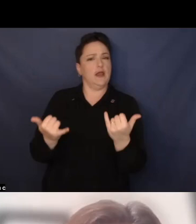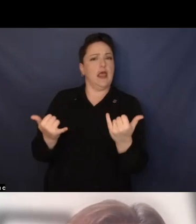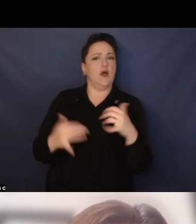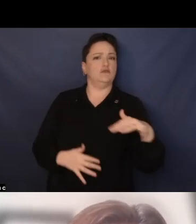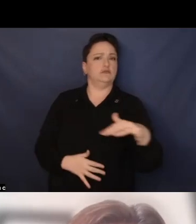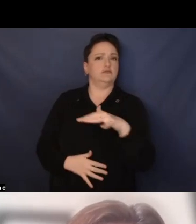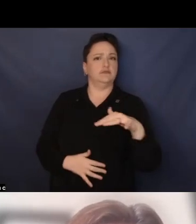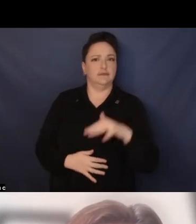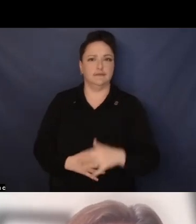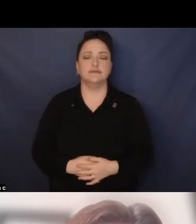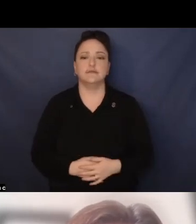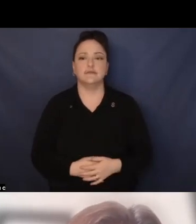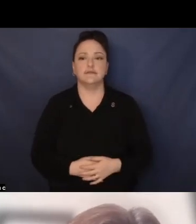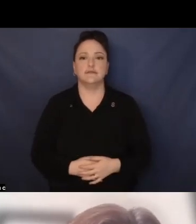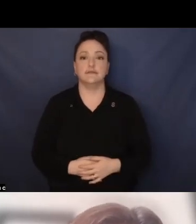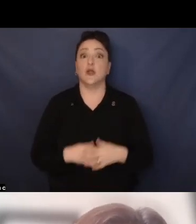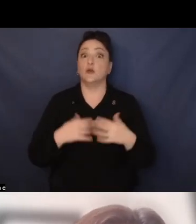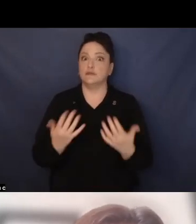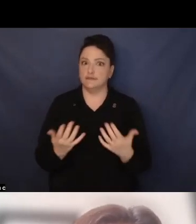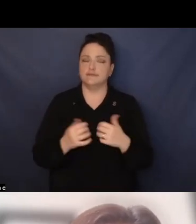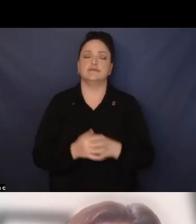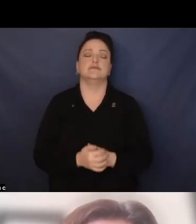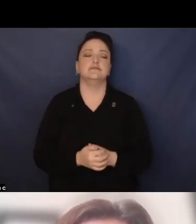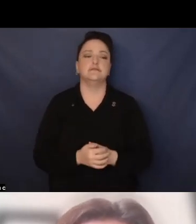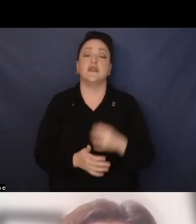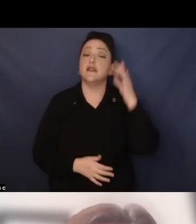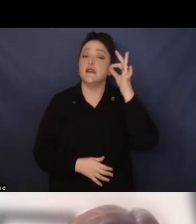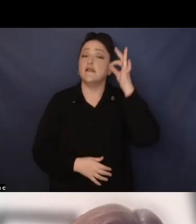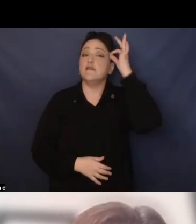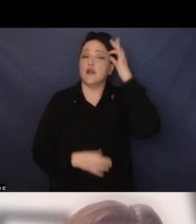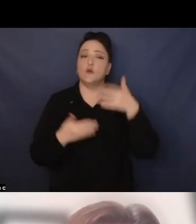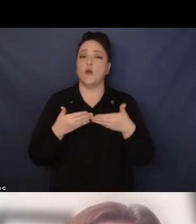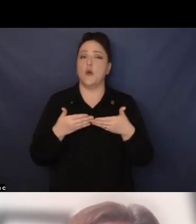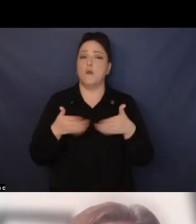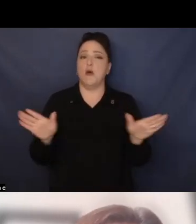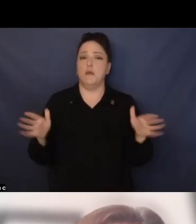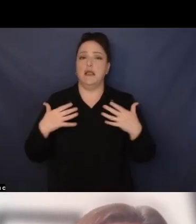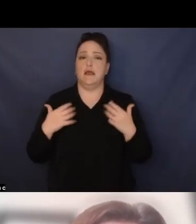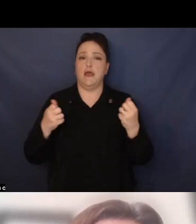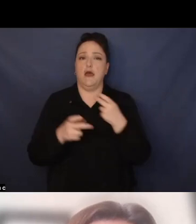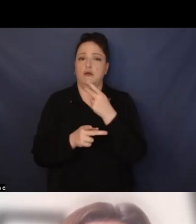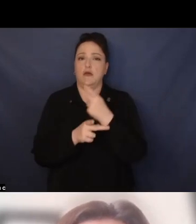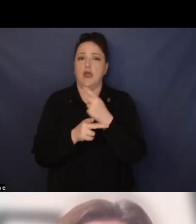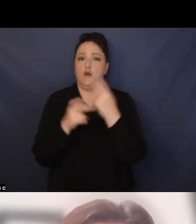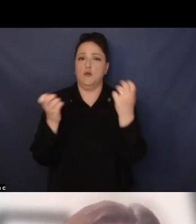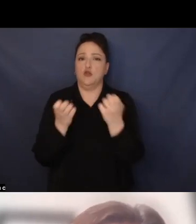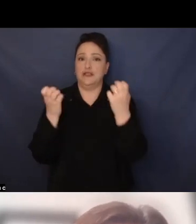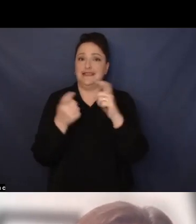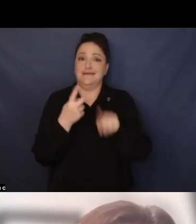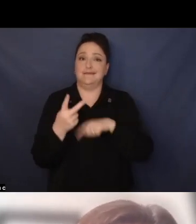Okay. So, we have the Federal Public Health Emergency and California's COVID-19 State of